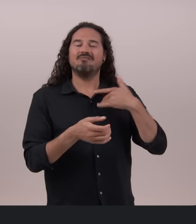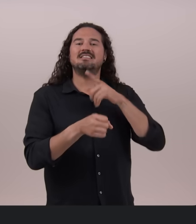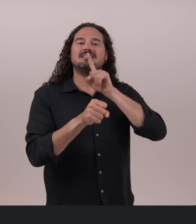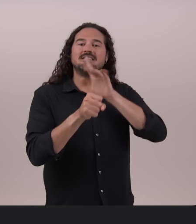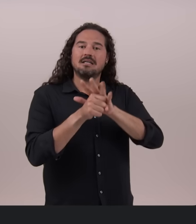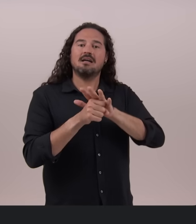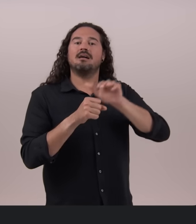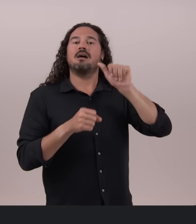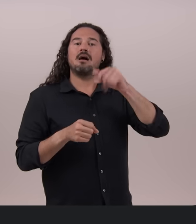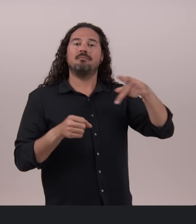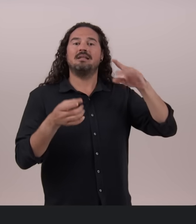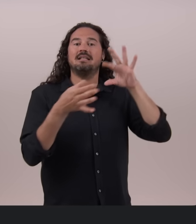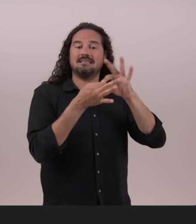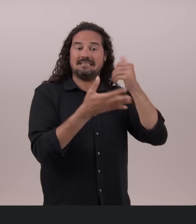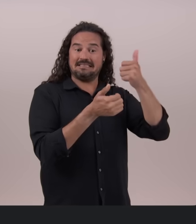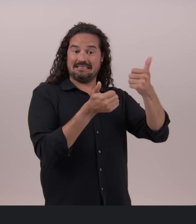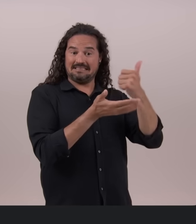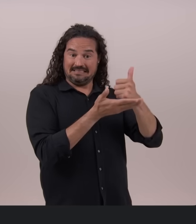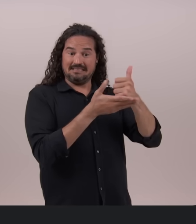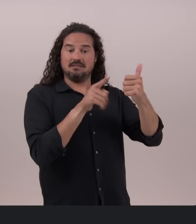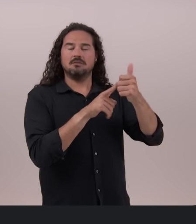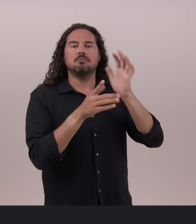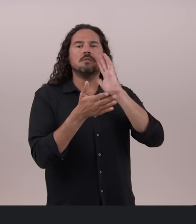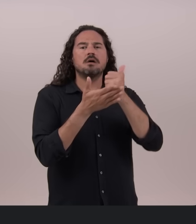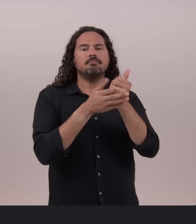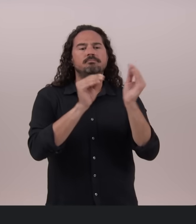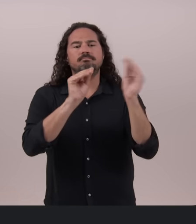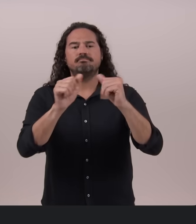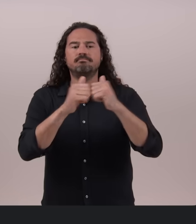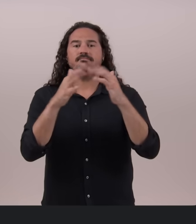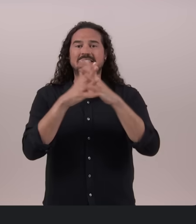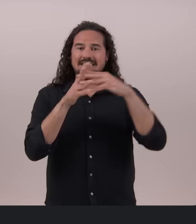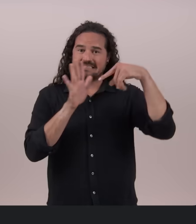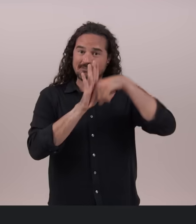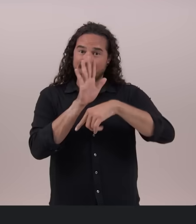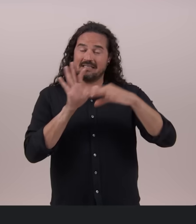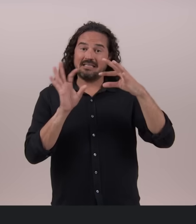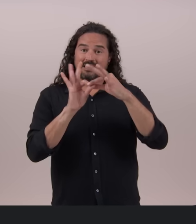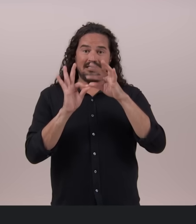that helps you implement new deep links for your app. If I go to tools, App Links Assistant,